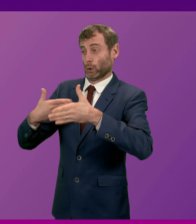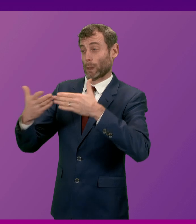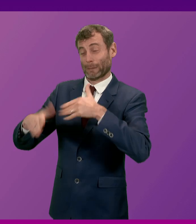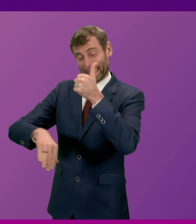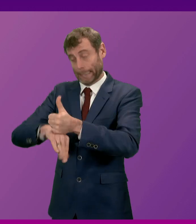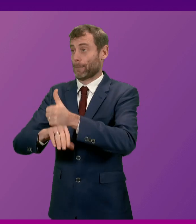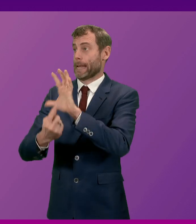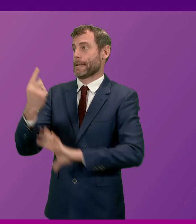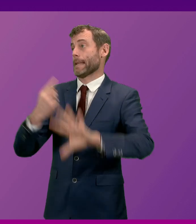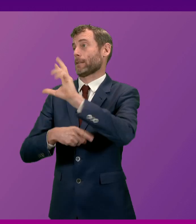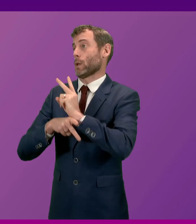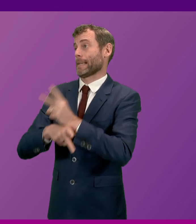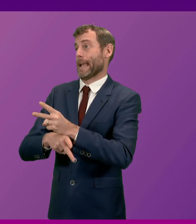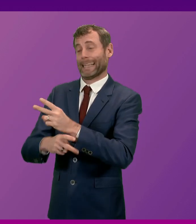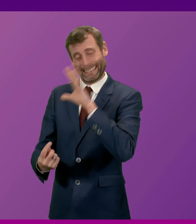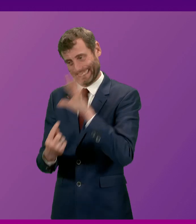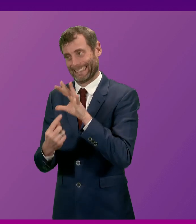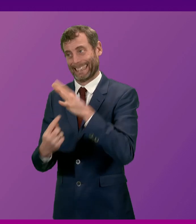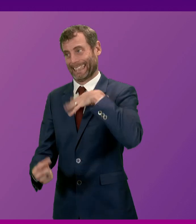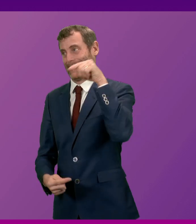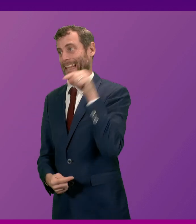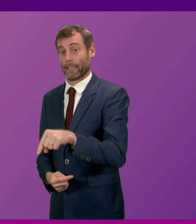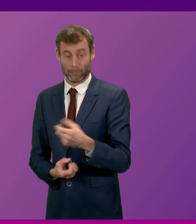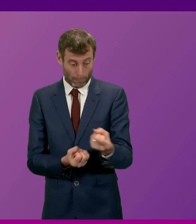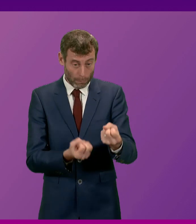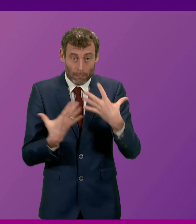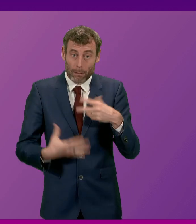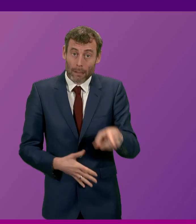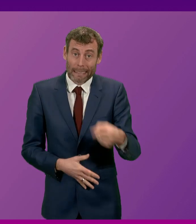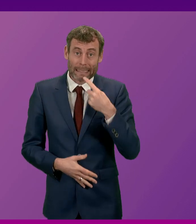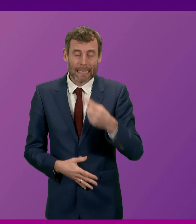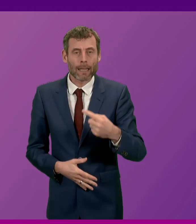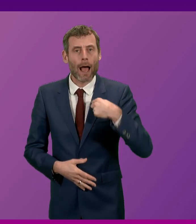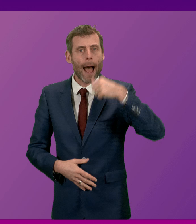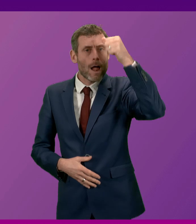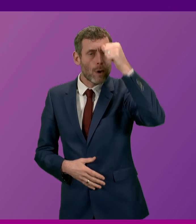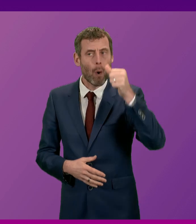I accept that there is a lot of opposition to the national care service from a variety